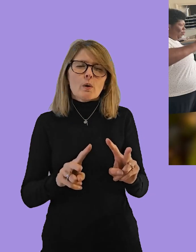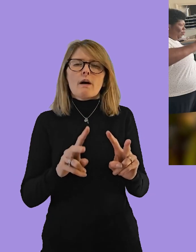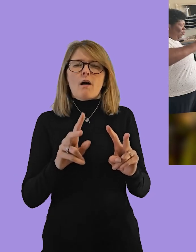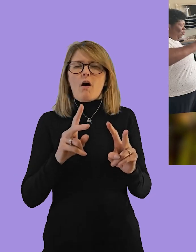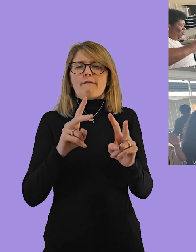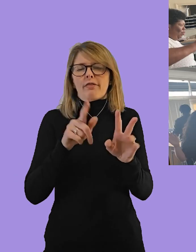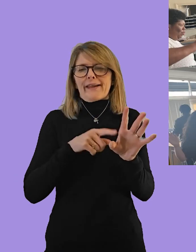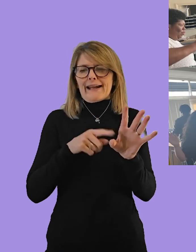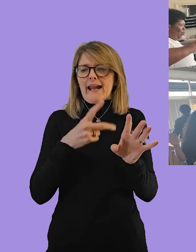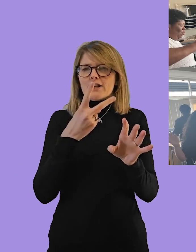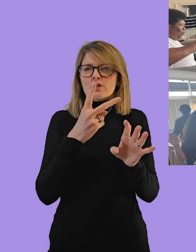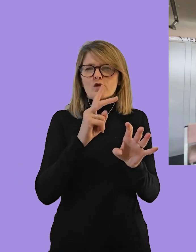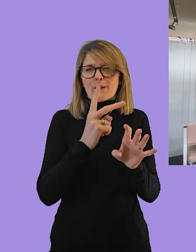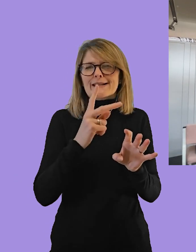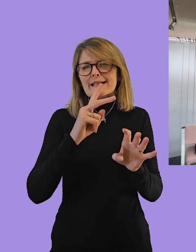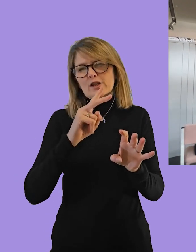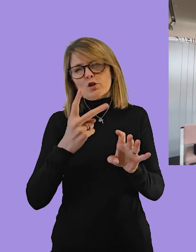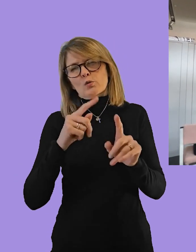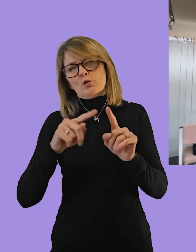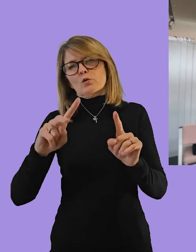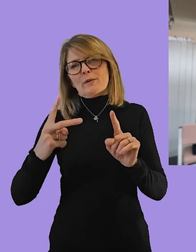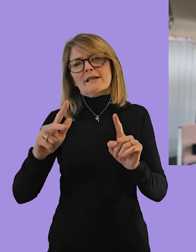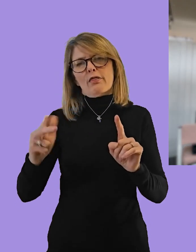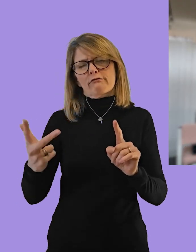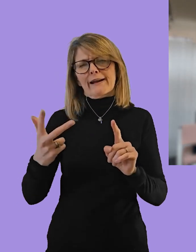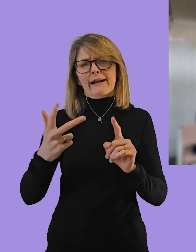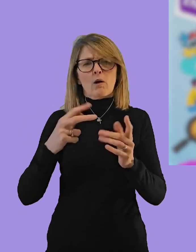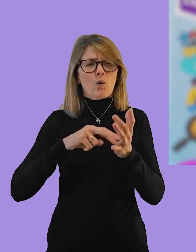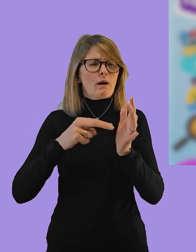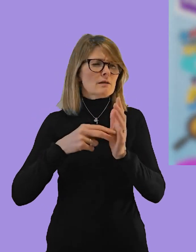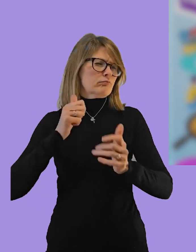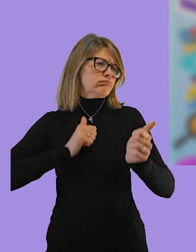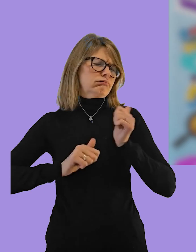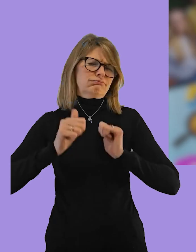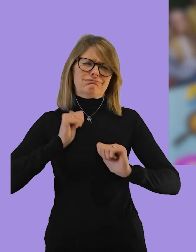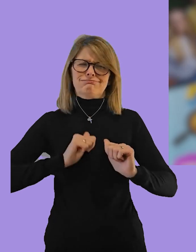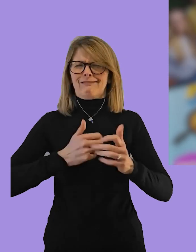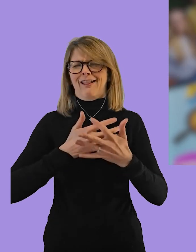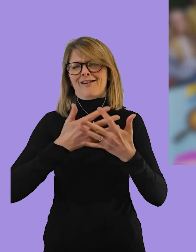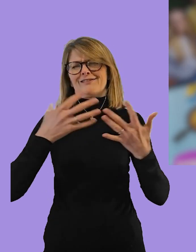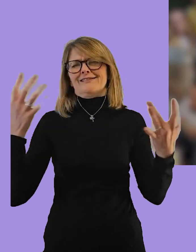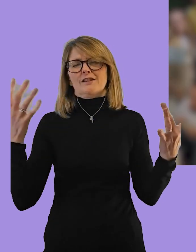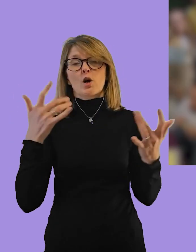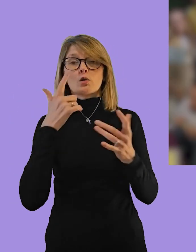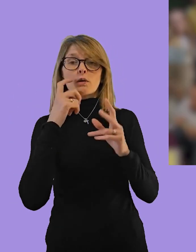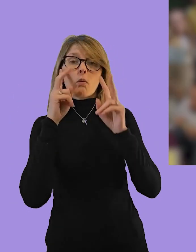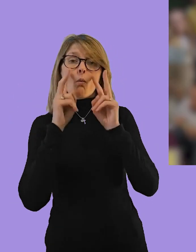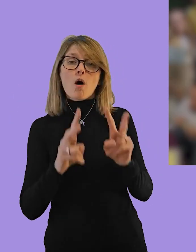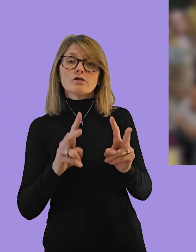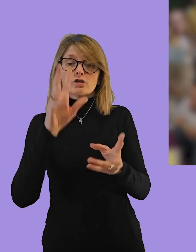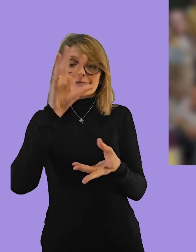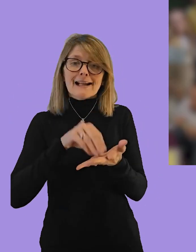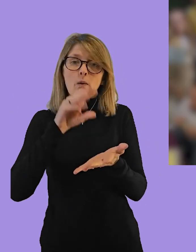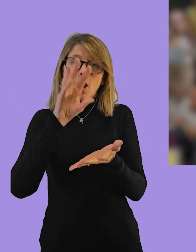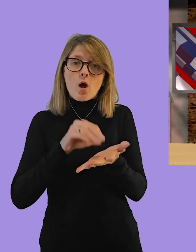We have lots to feel proud of as an organisation. And you can watch our video on our website, or by scanning the QR code on the screen.